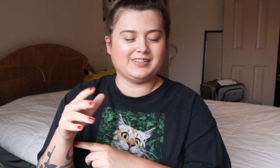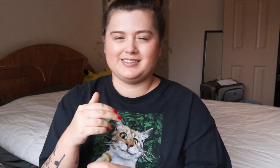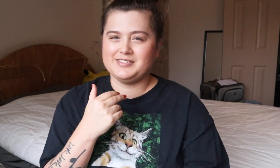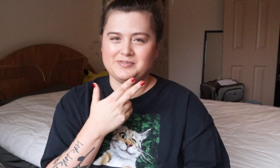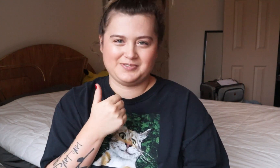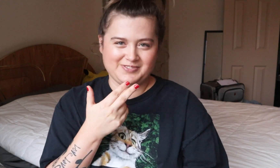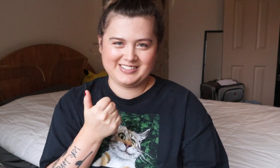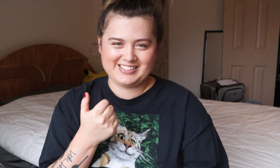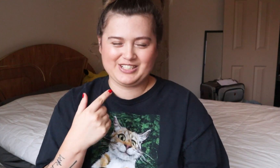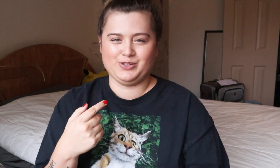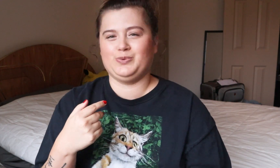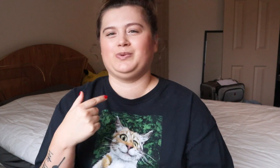It was really cute.